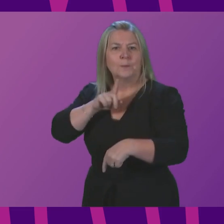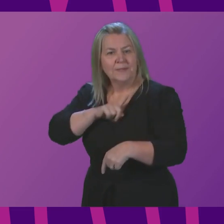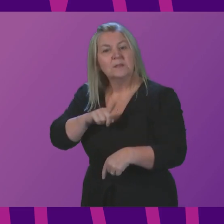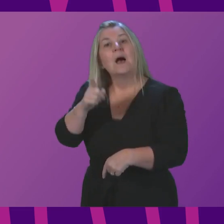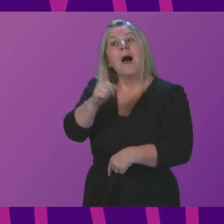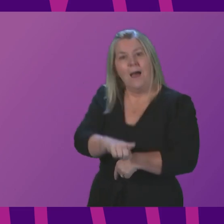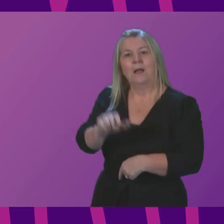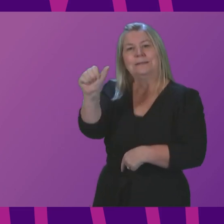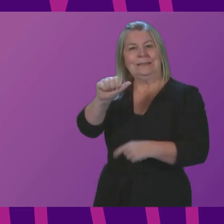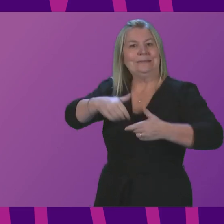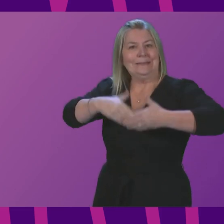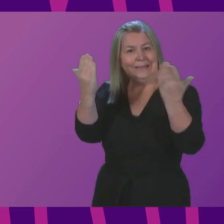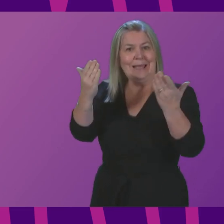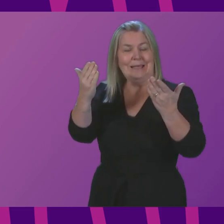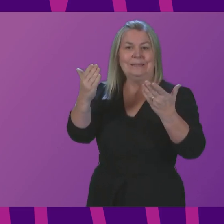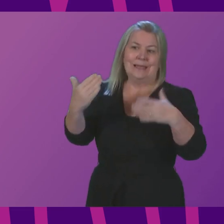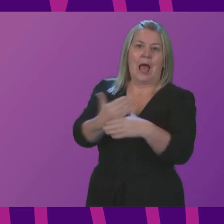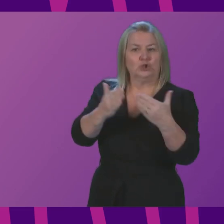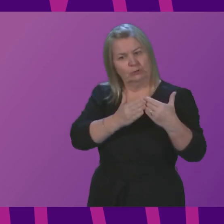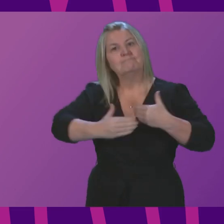of action that will follow.